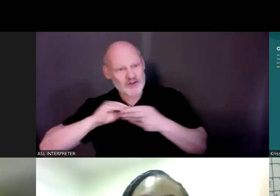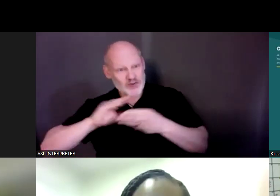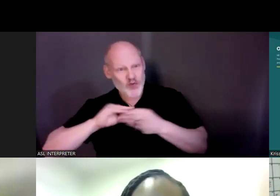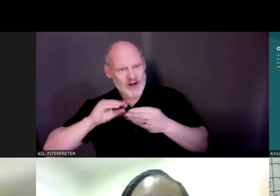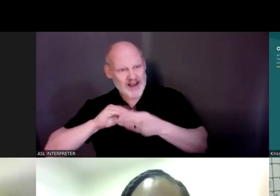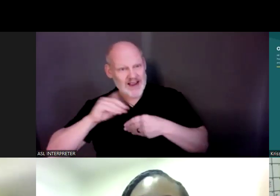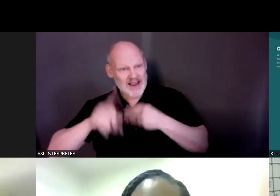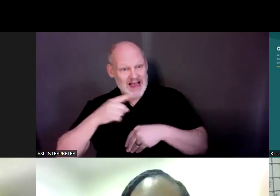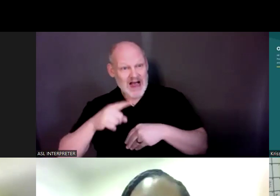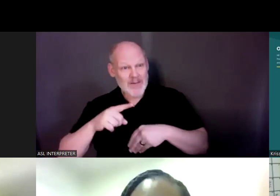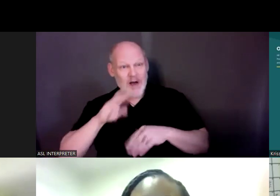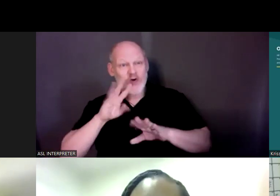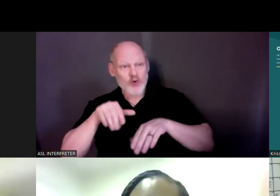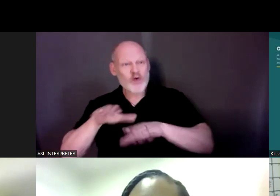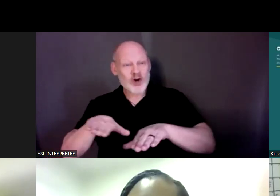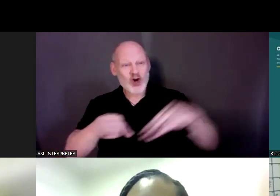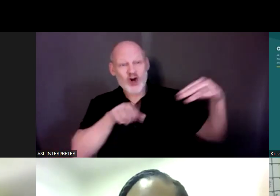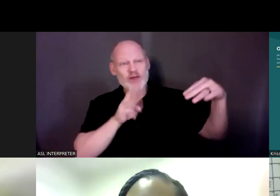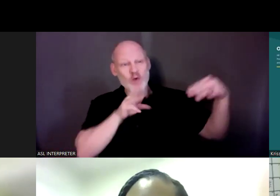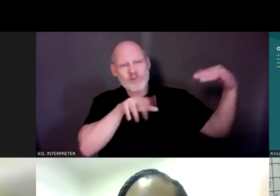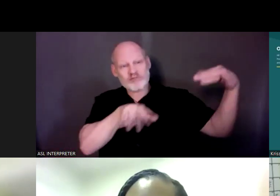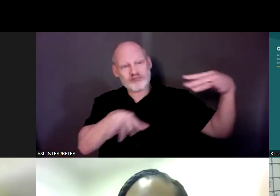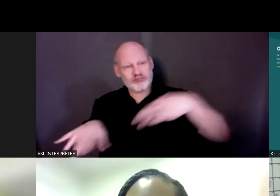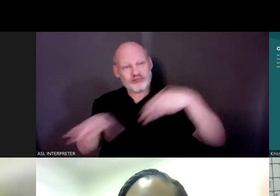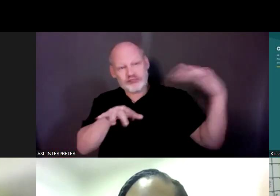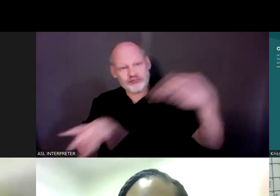are coming down river and you're like what the heck's going on and you just keep cleaning up